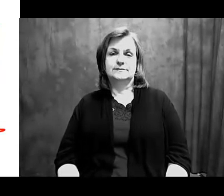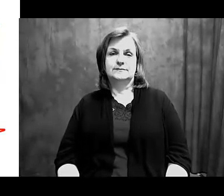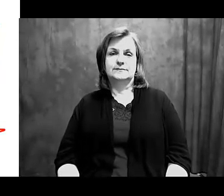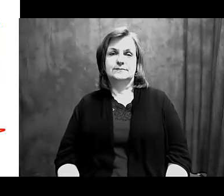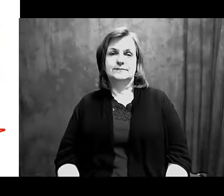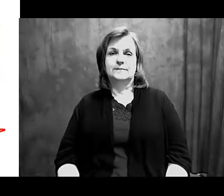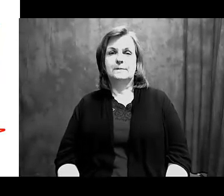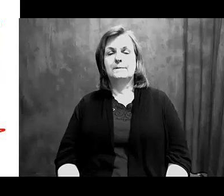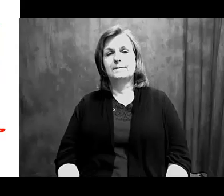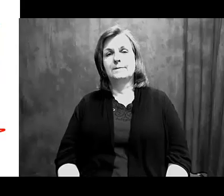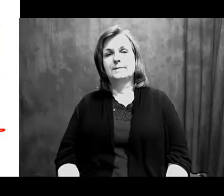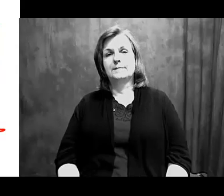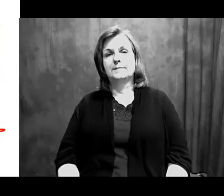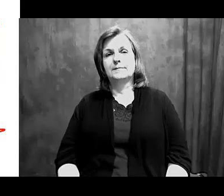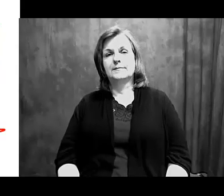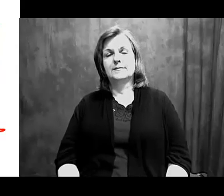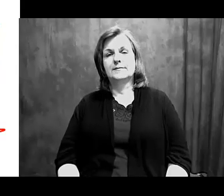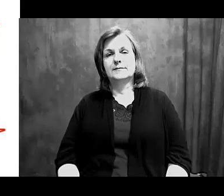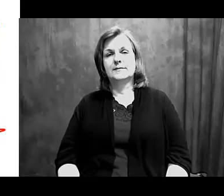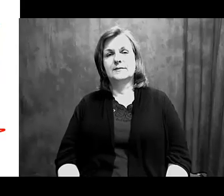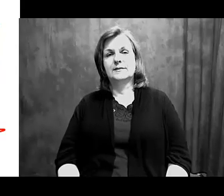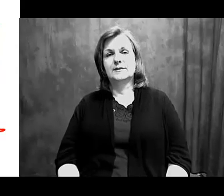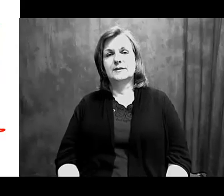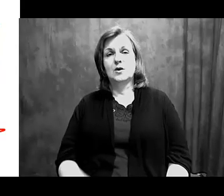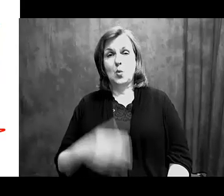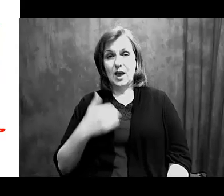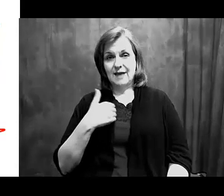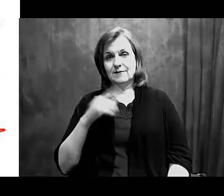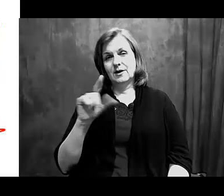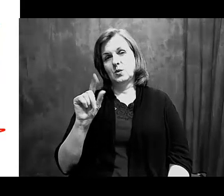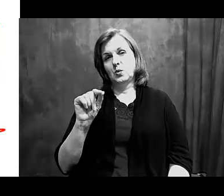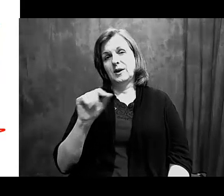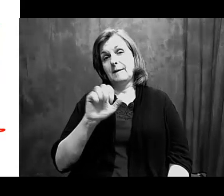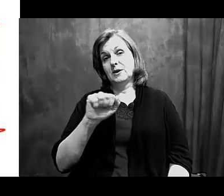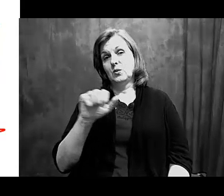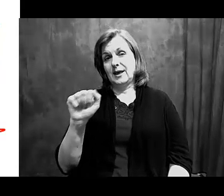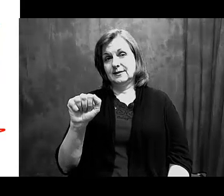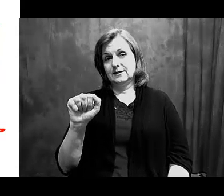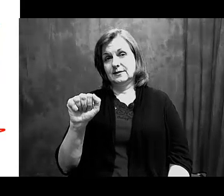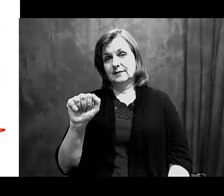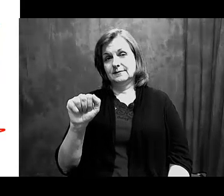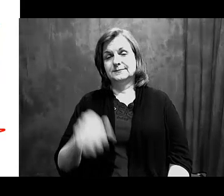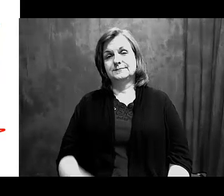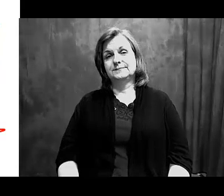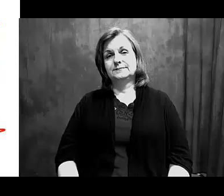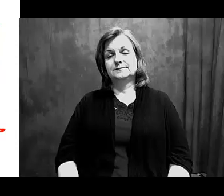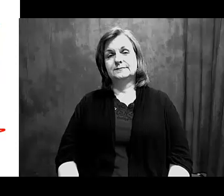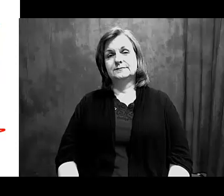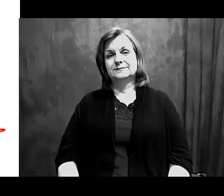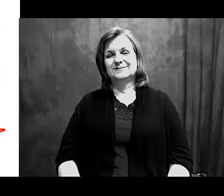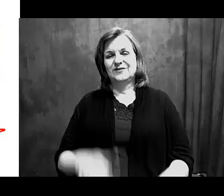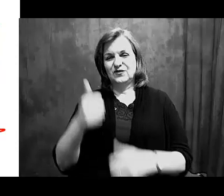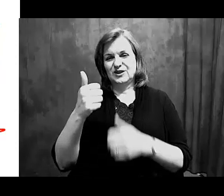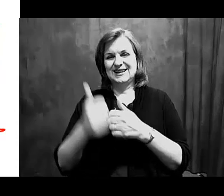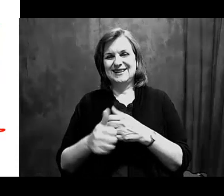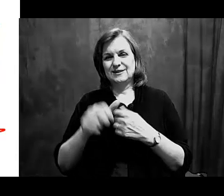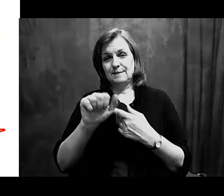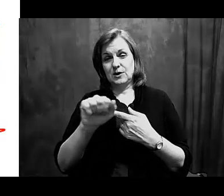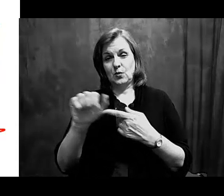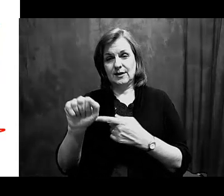for each amino acid we have 20 amino acids remember